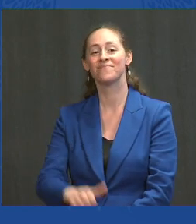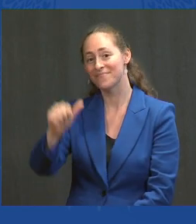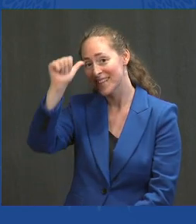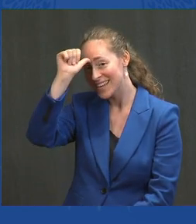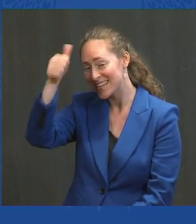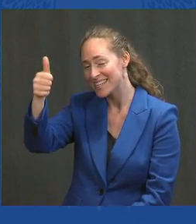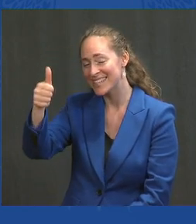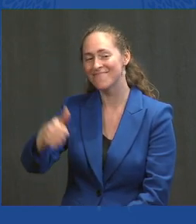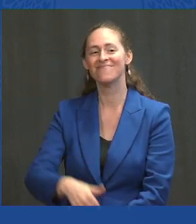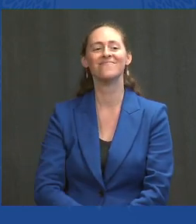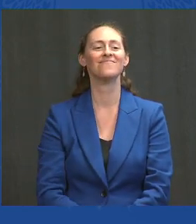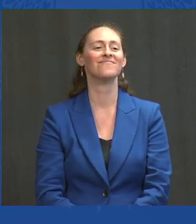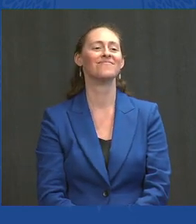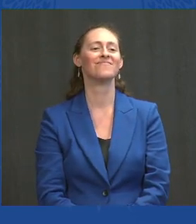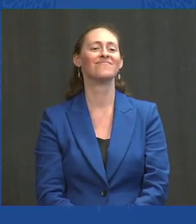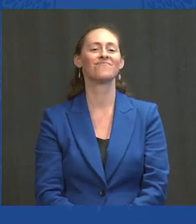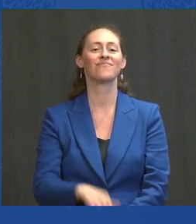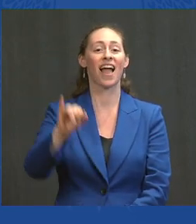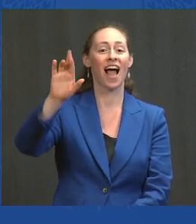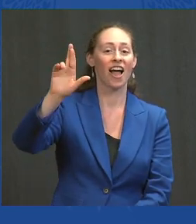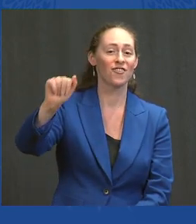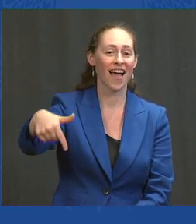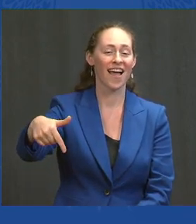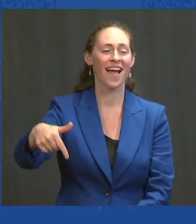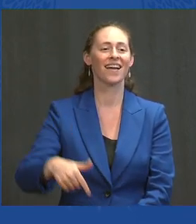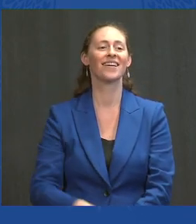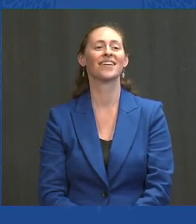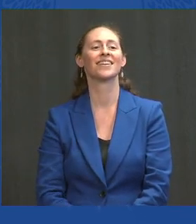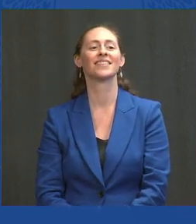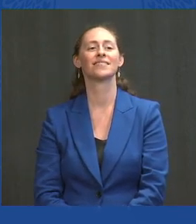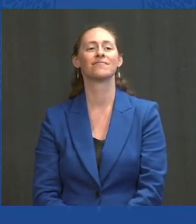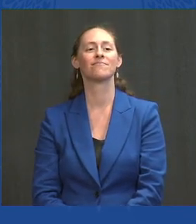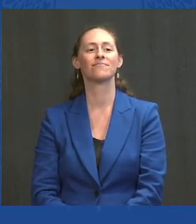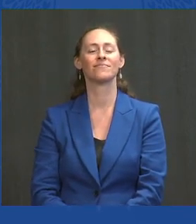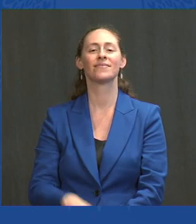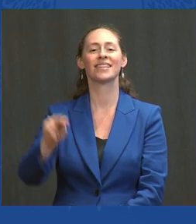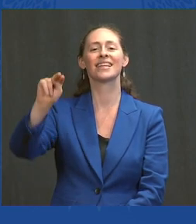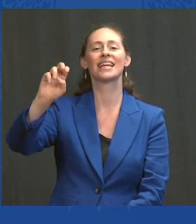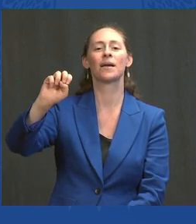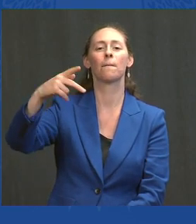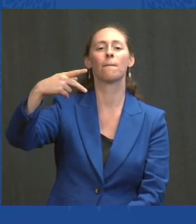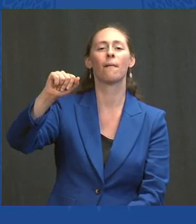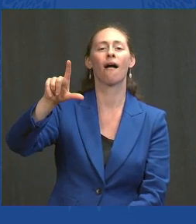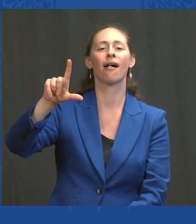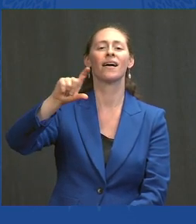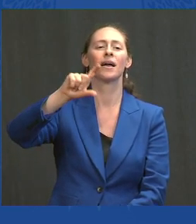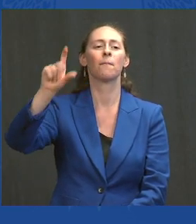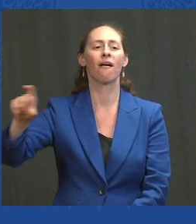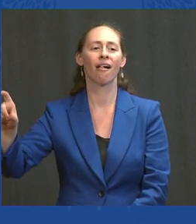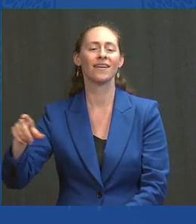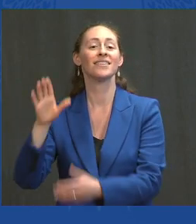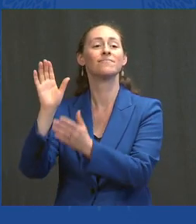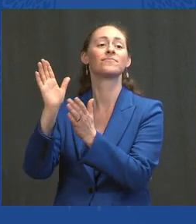Iraq, Nepal, New Zealand, Panama,